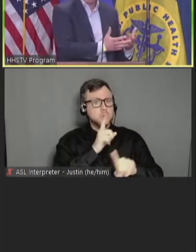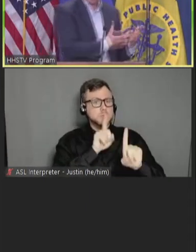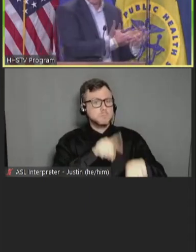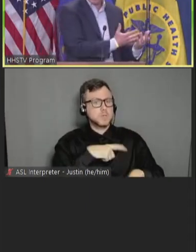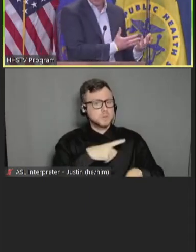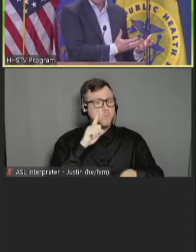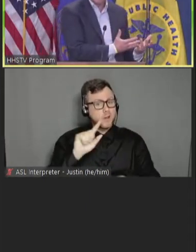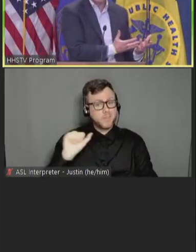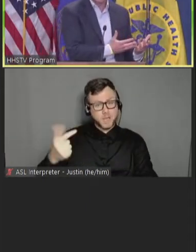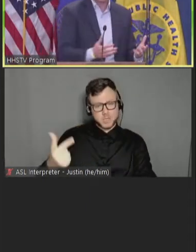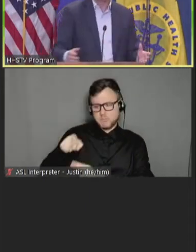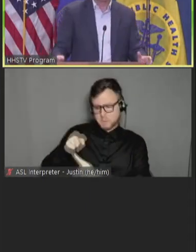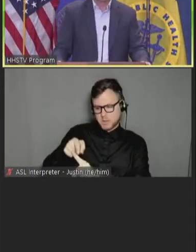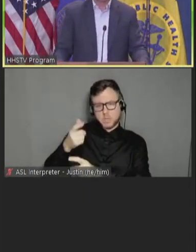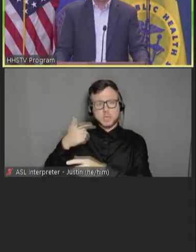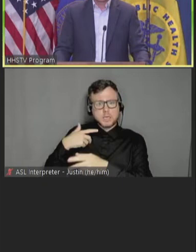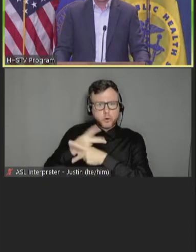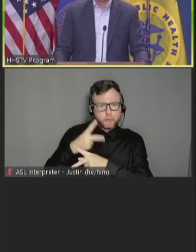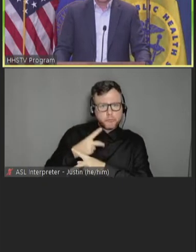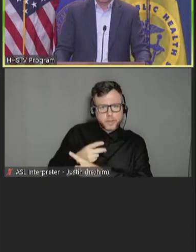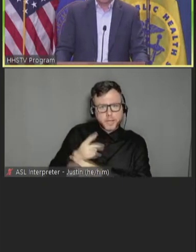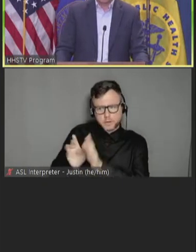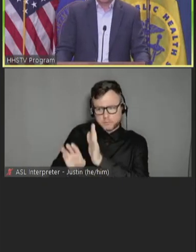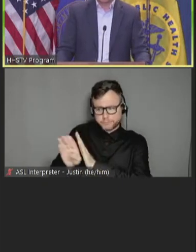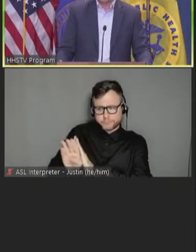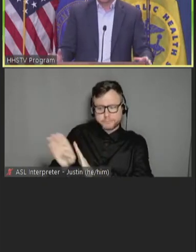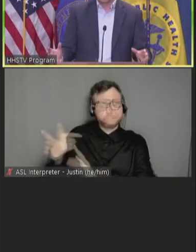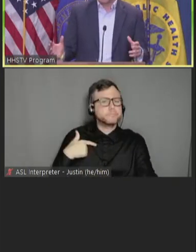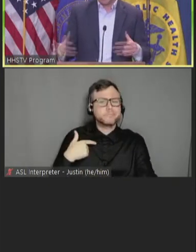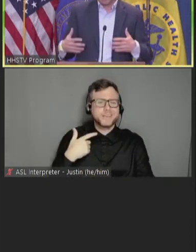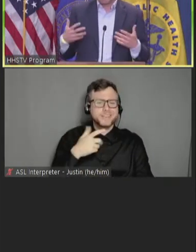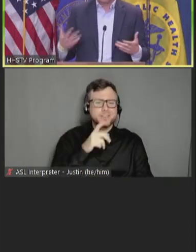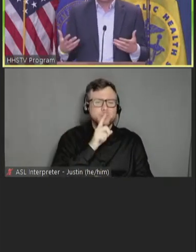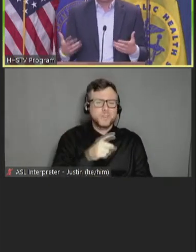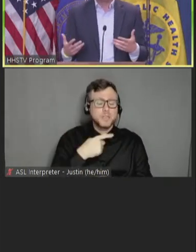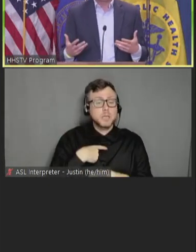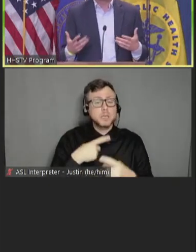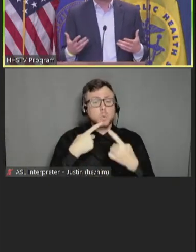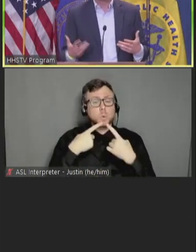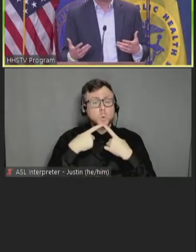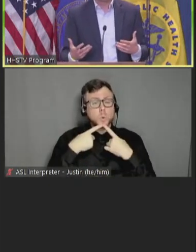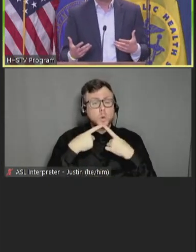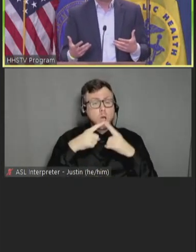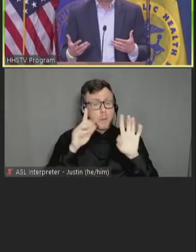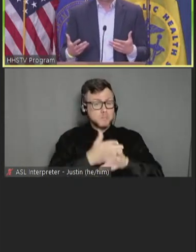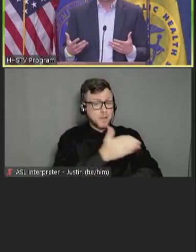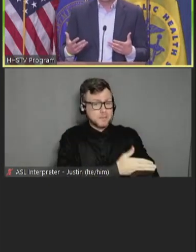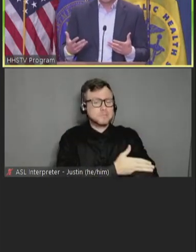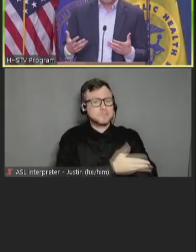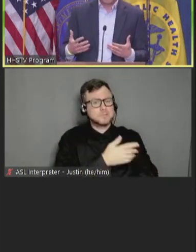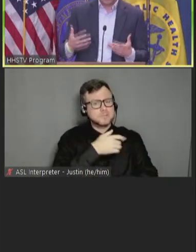they've very carefully developed. But to really optimize adjuvant activity, you have to take a